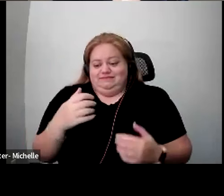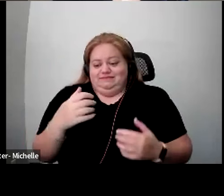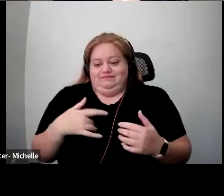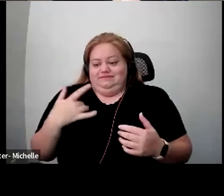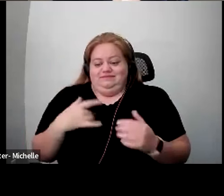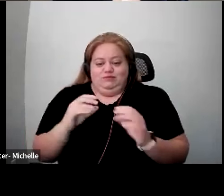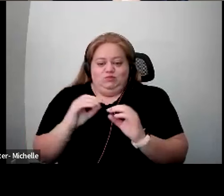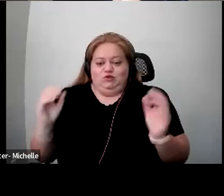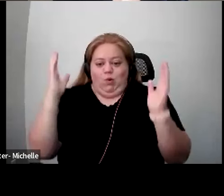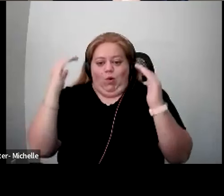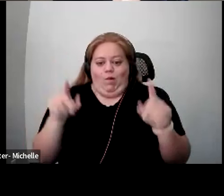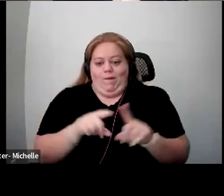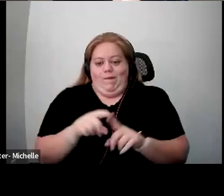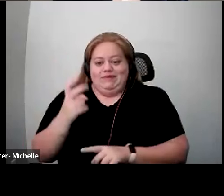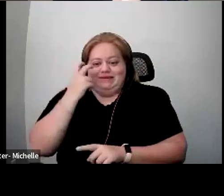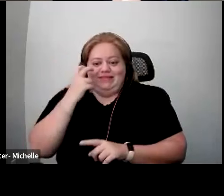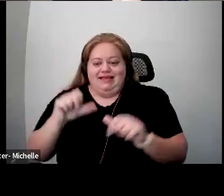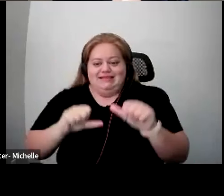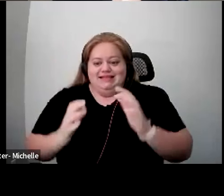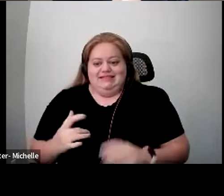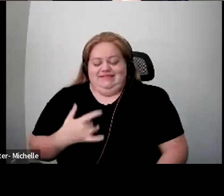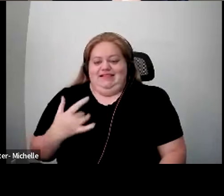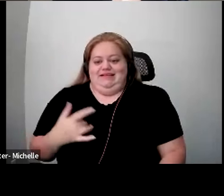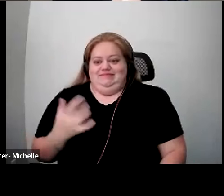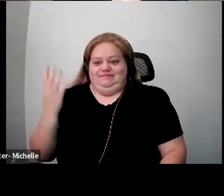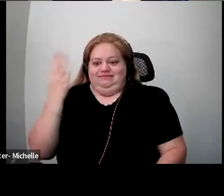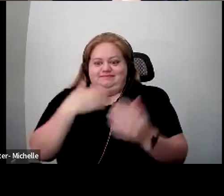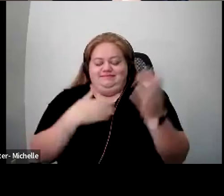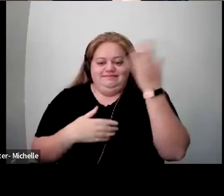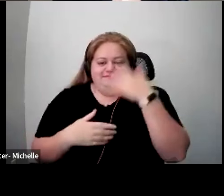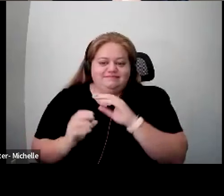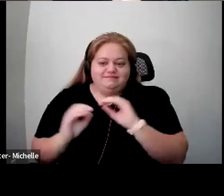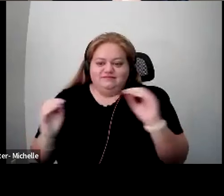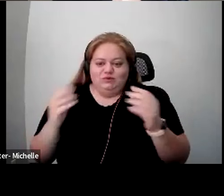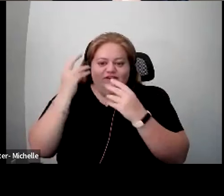because you just miss all-- most of the information in formulas.